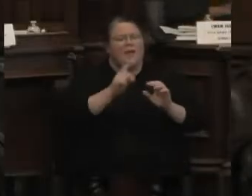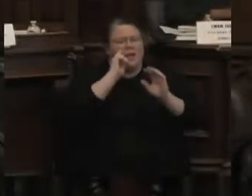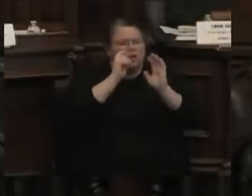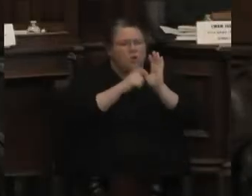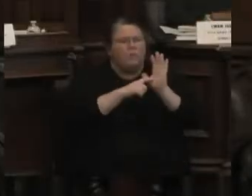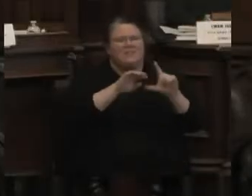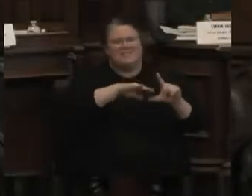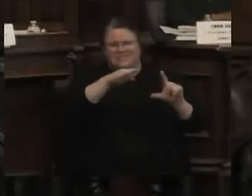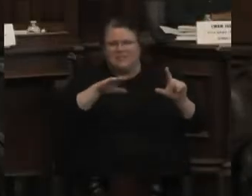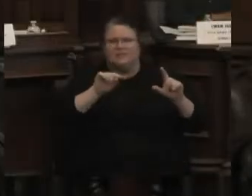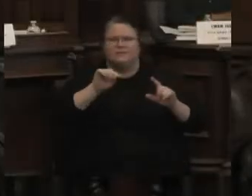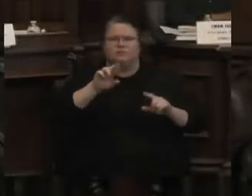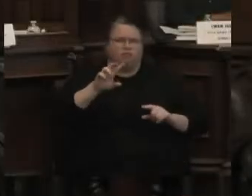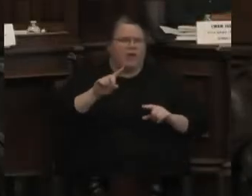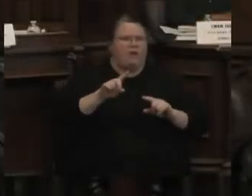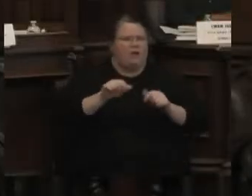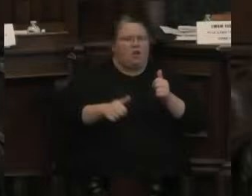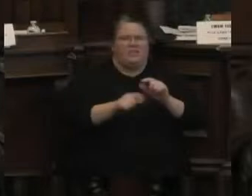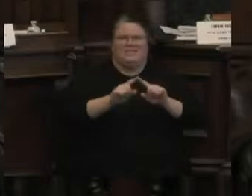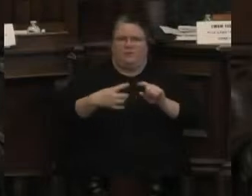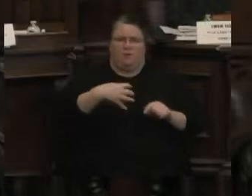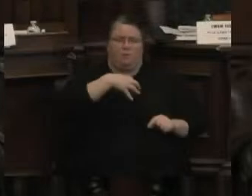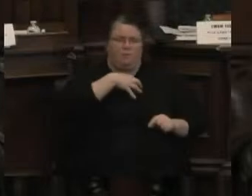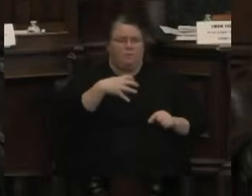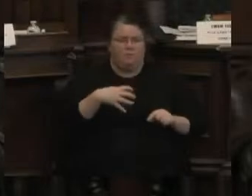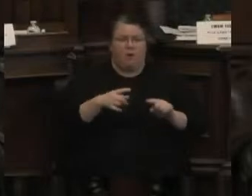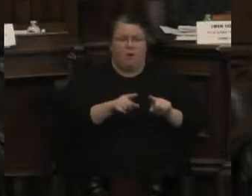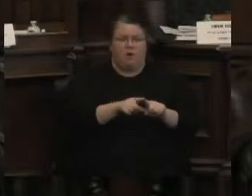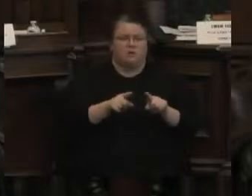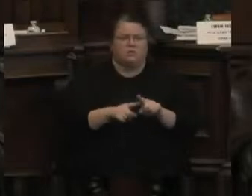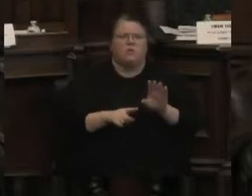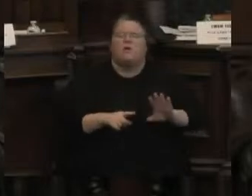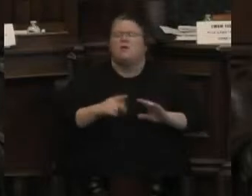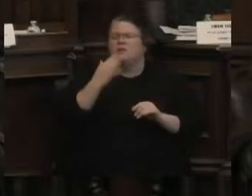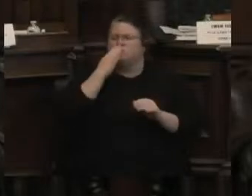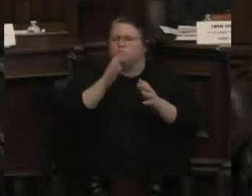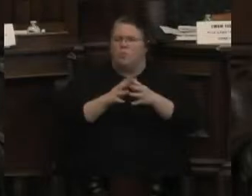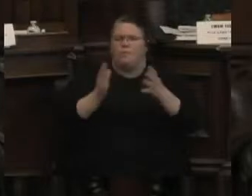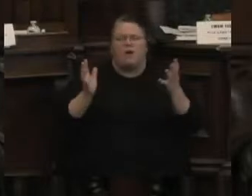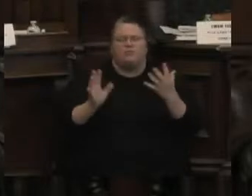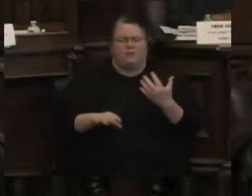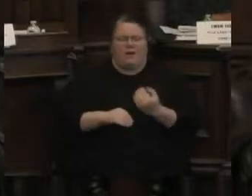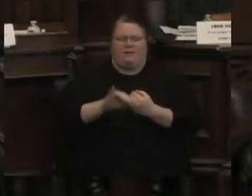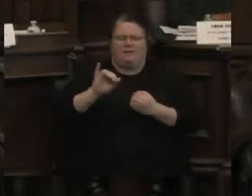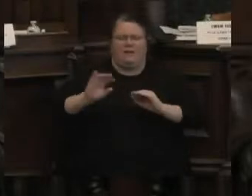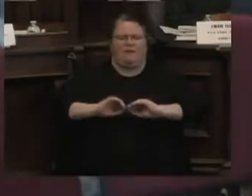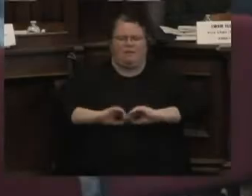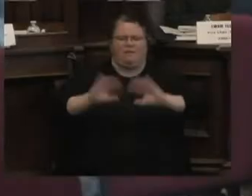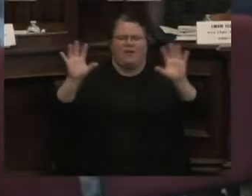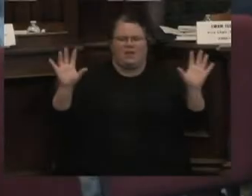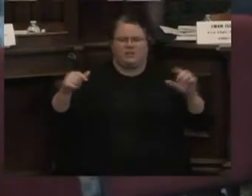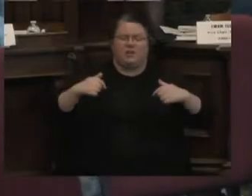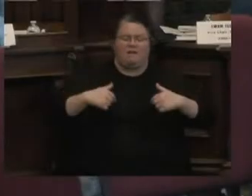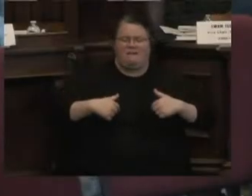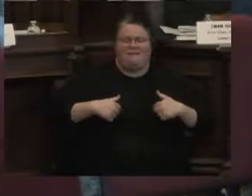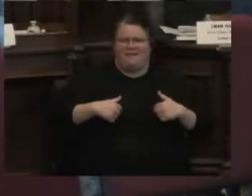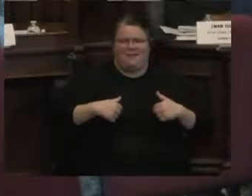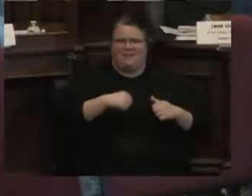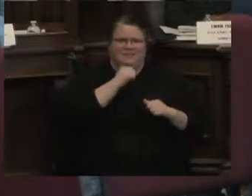absolutely. Yeah. I just want to be clear about that. We can certainly look for trends and yes, complaints received, but can also be broader than that.